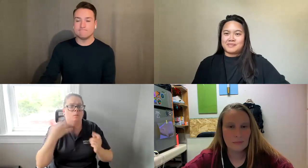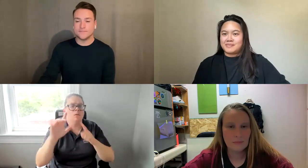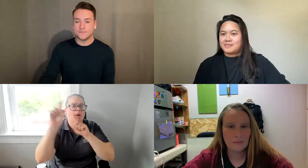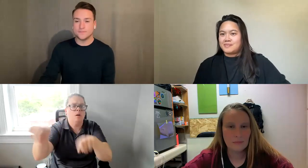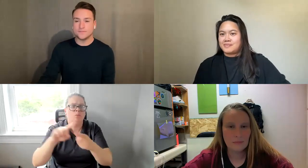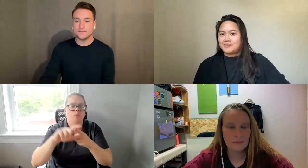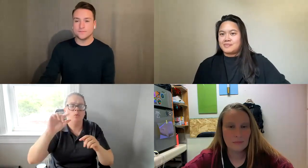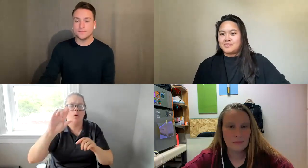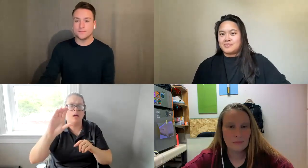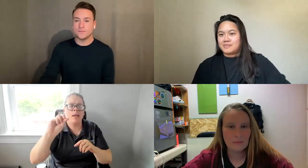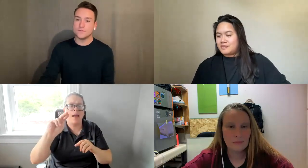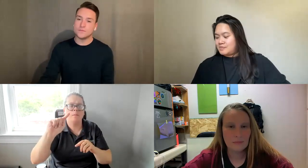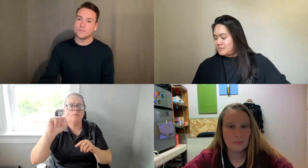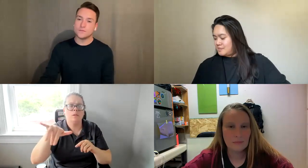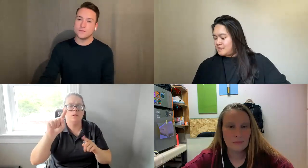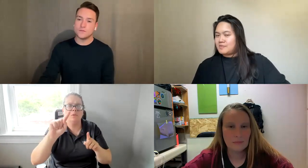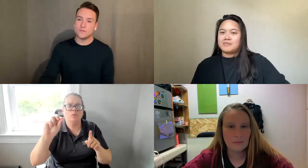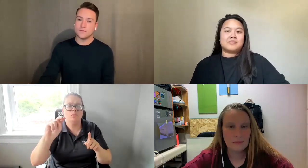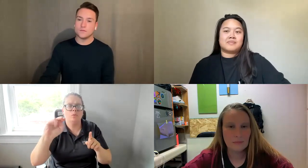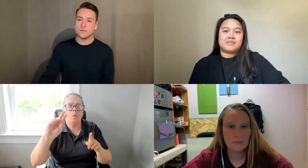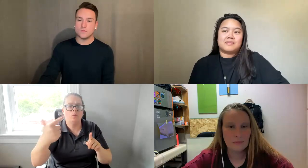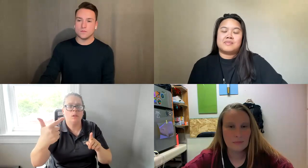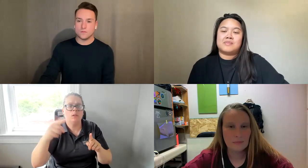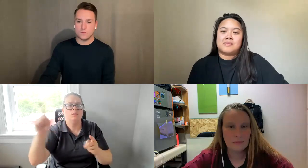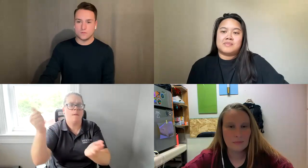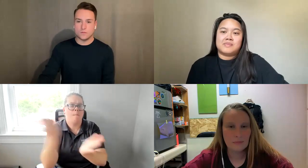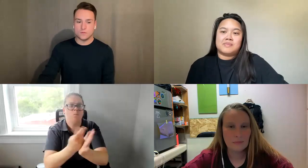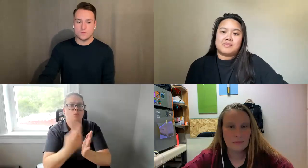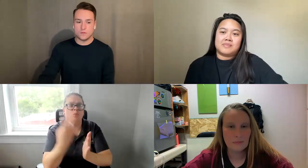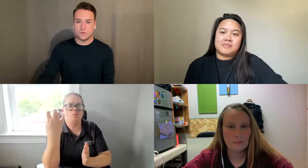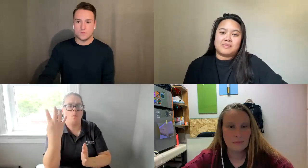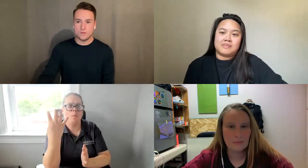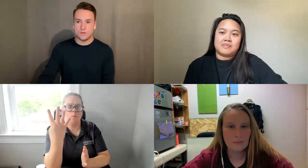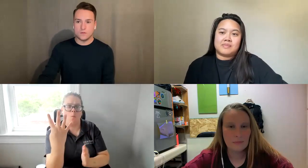architecture work, we are designing how we wants it done.